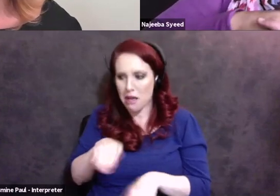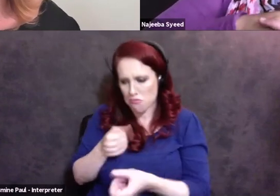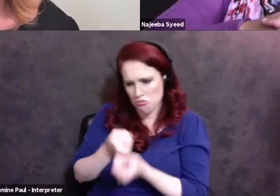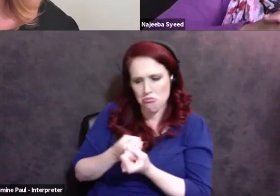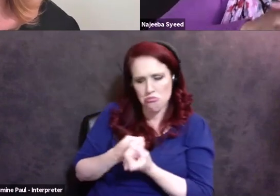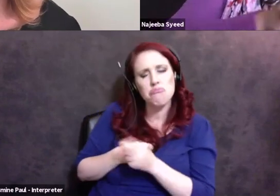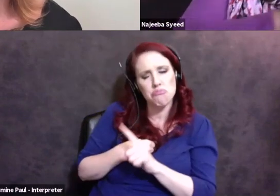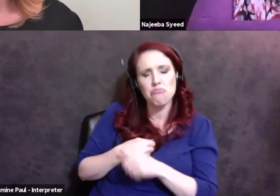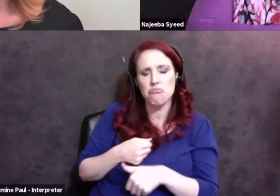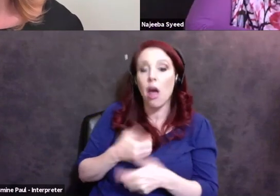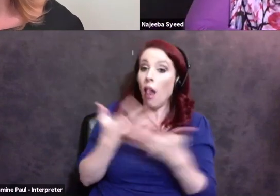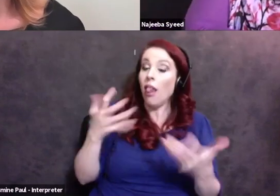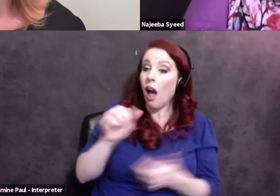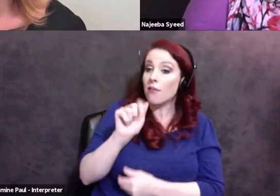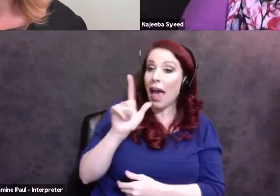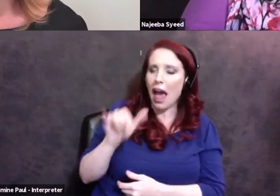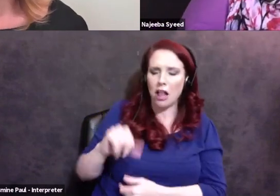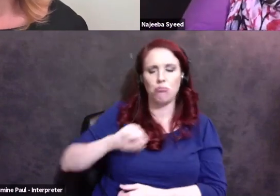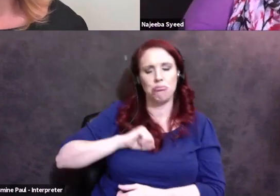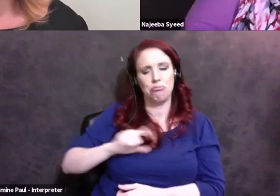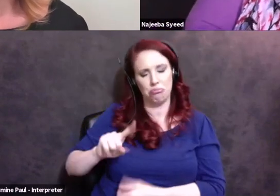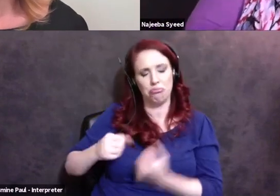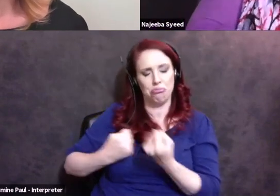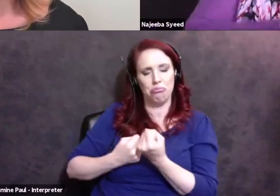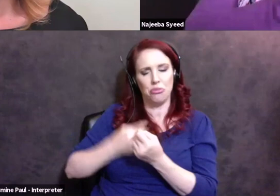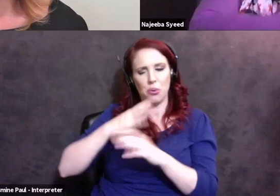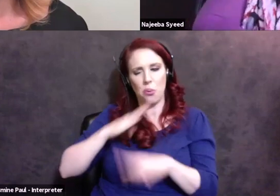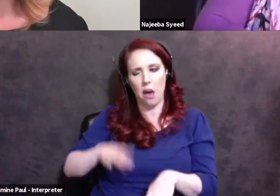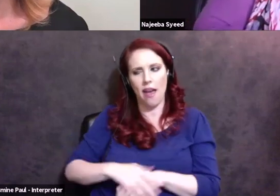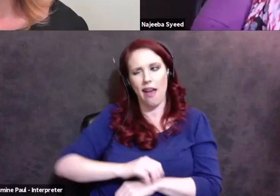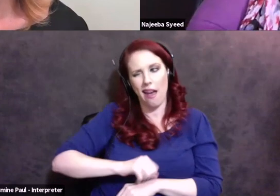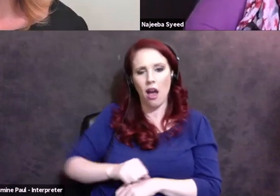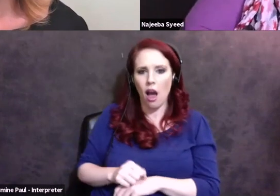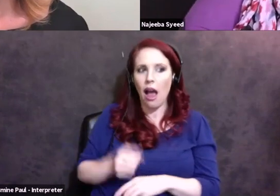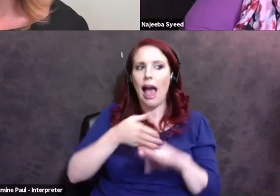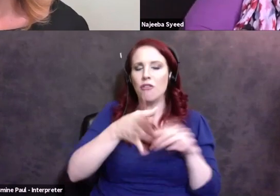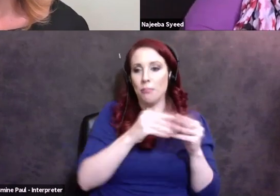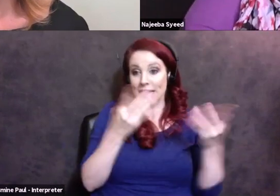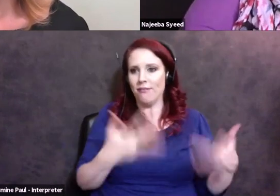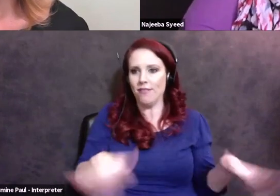They are willing to support us quietly on the side after we leave the meeting.